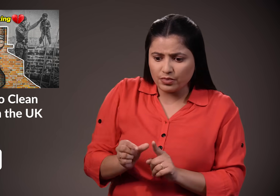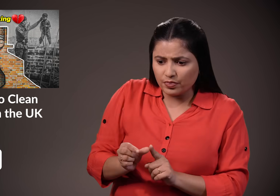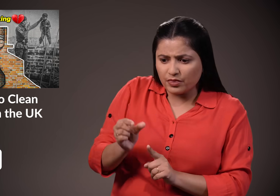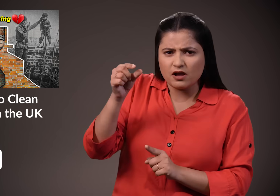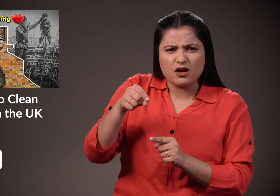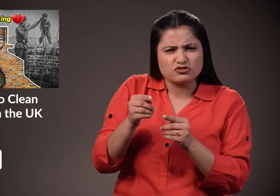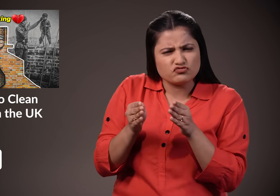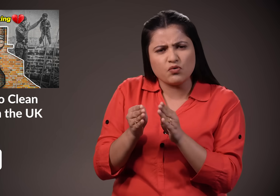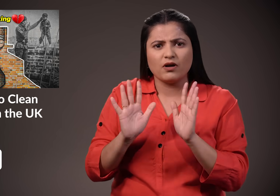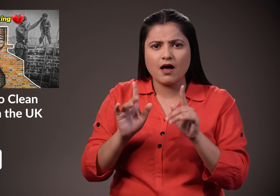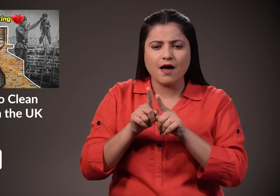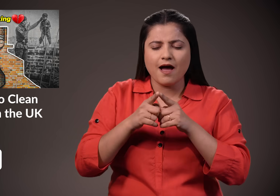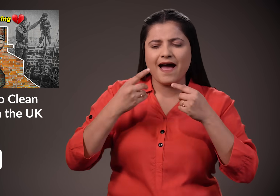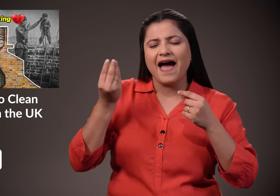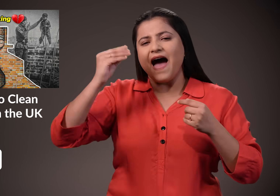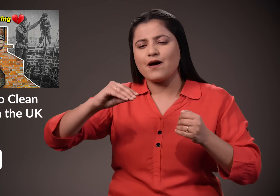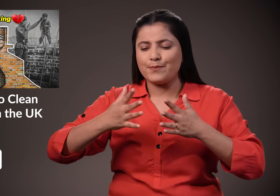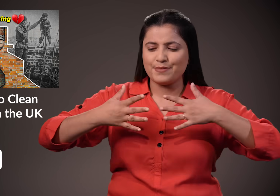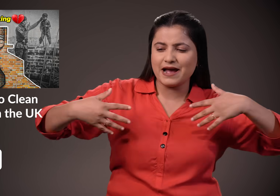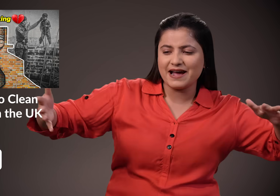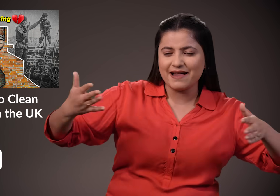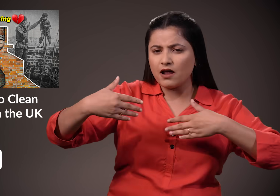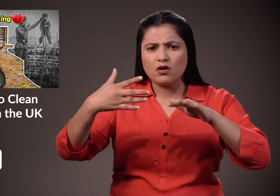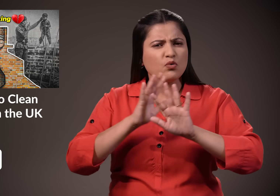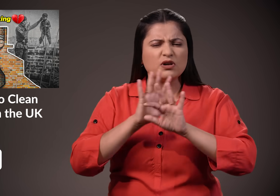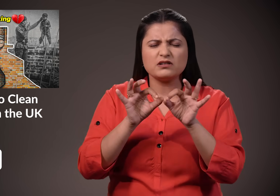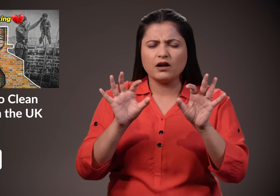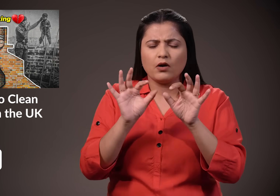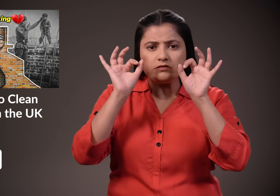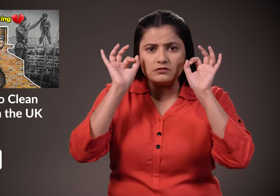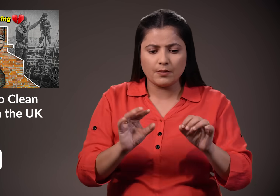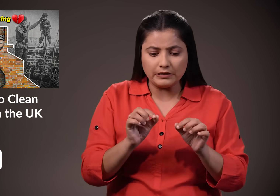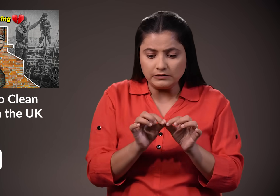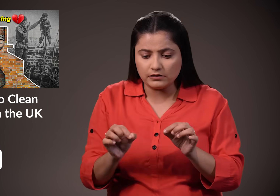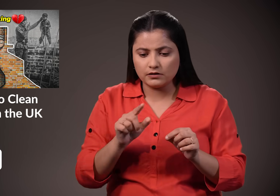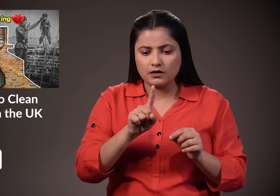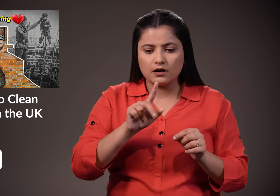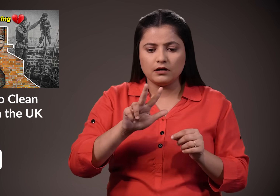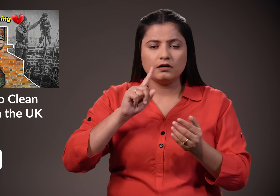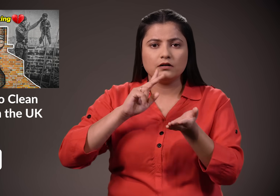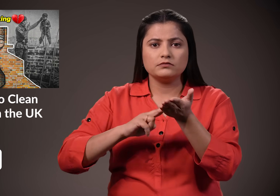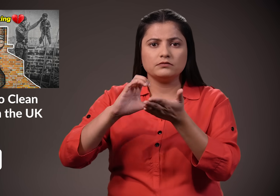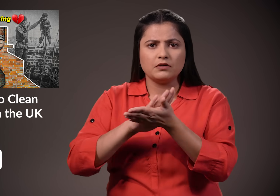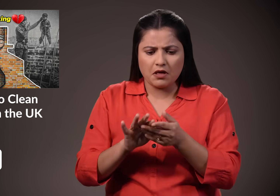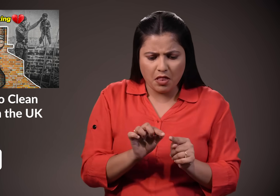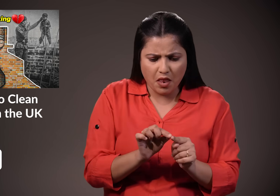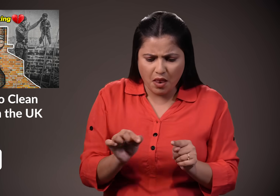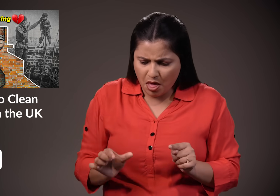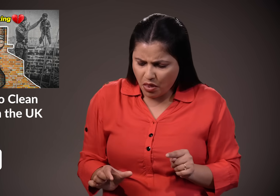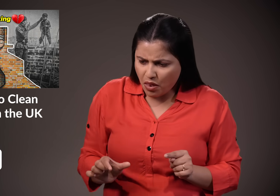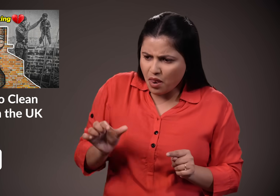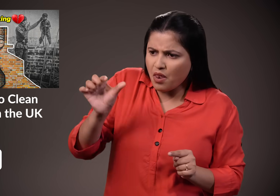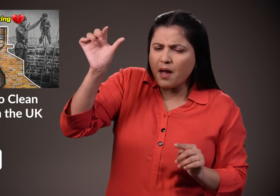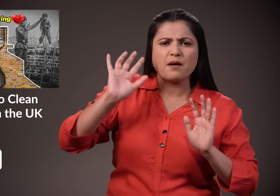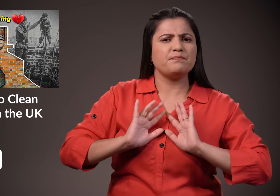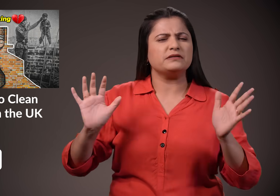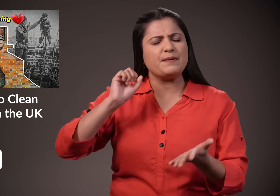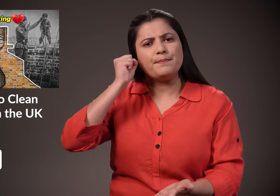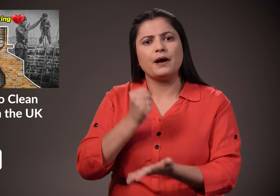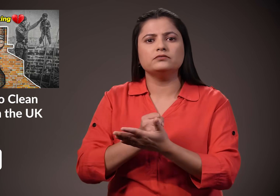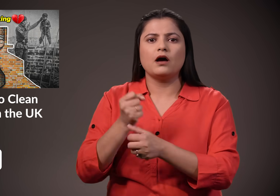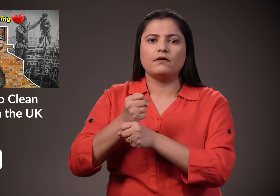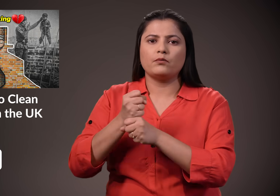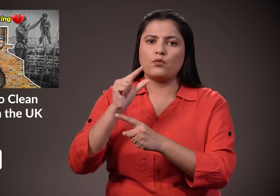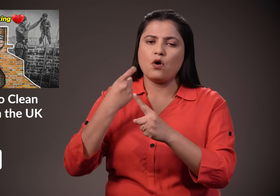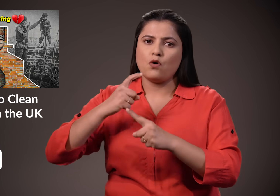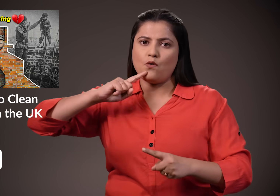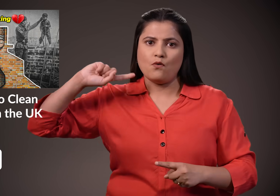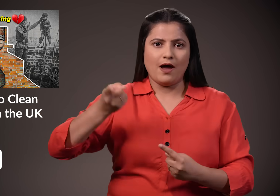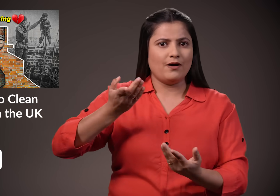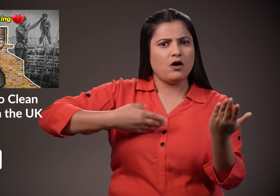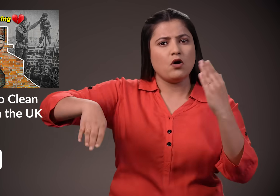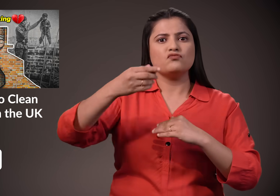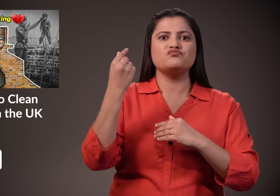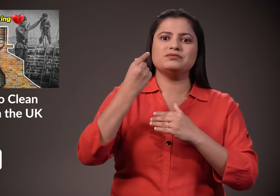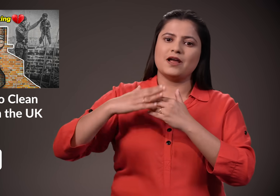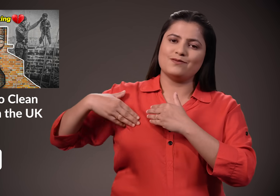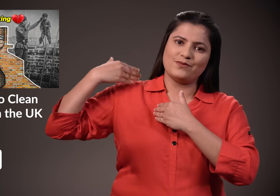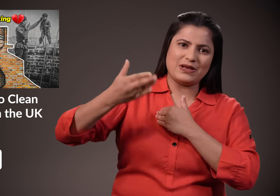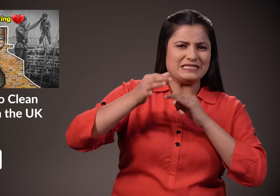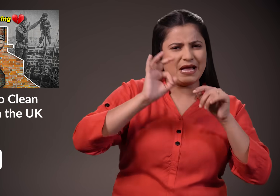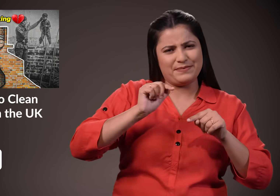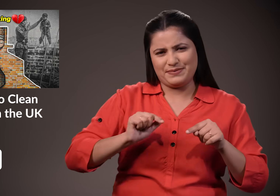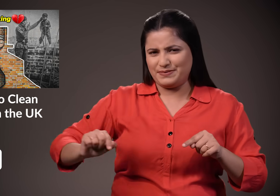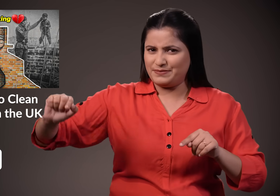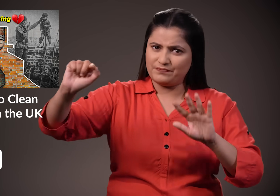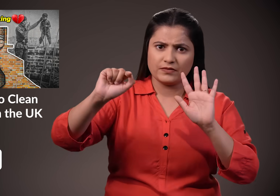As per new rules, fireplaces had to be built a certain way, had to be 18 inches wide and free from any kind of obstruction.